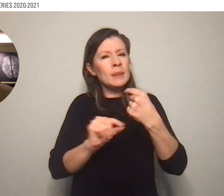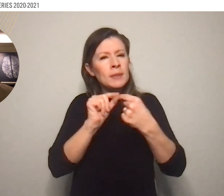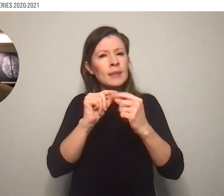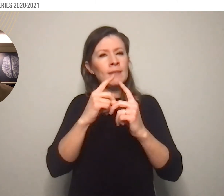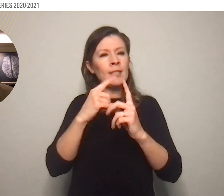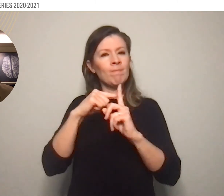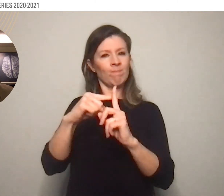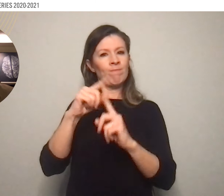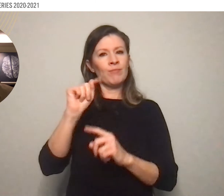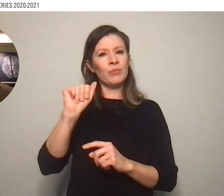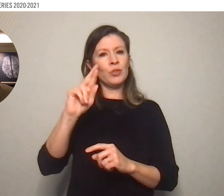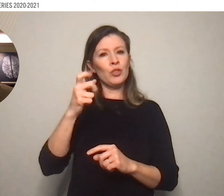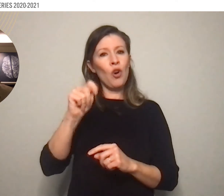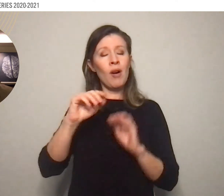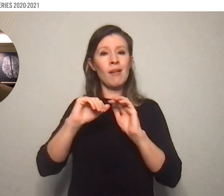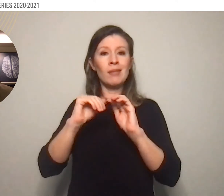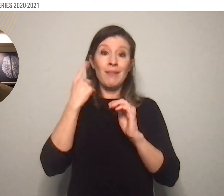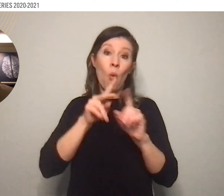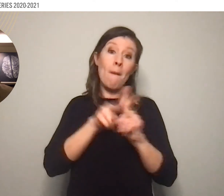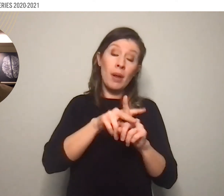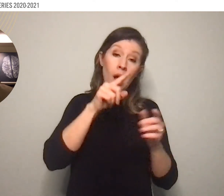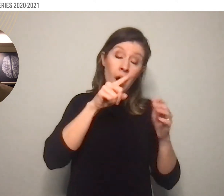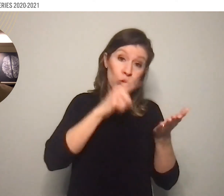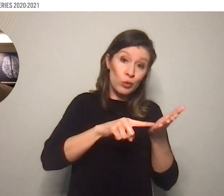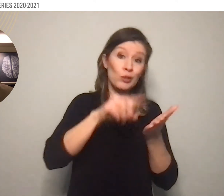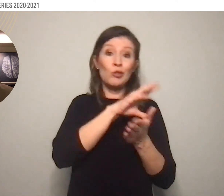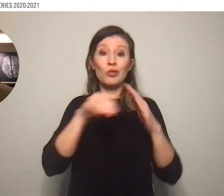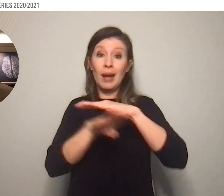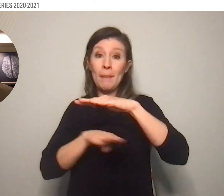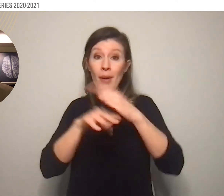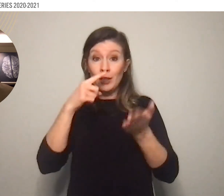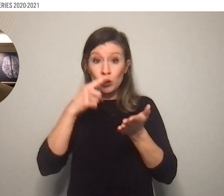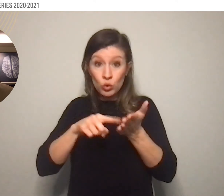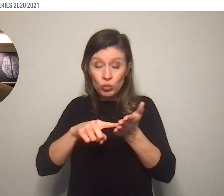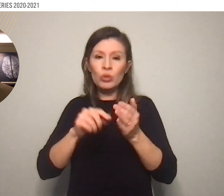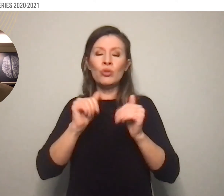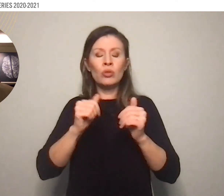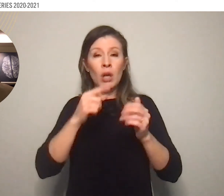you know targets for applied and basic research to accelerate our understanding of